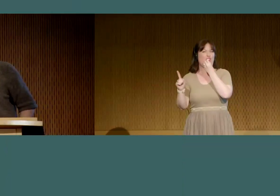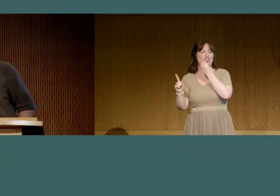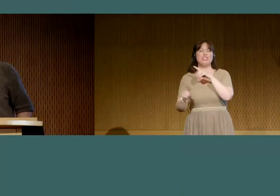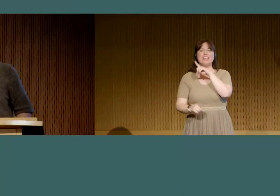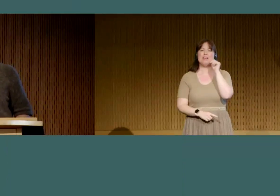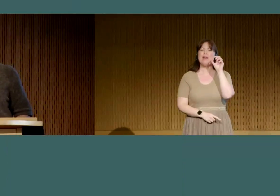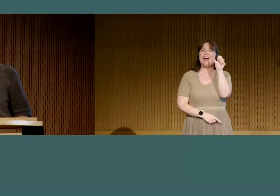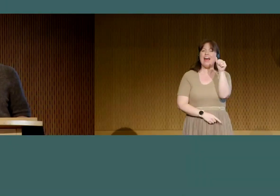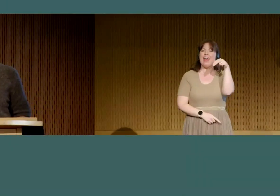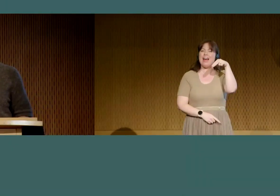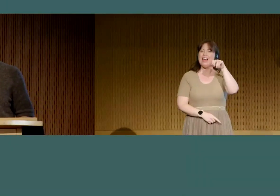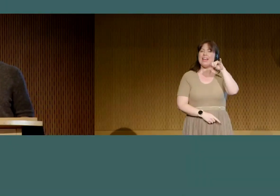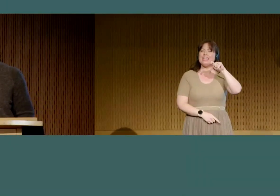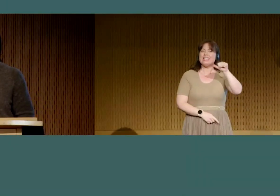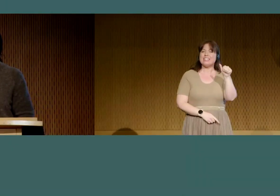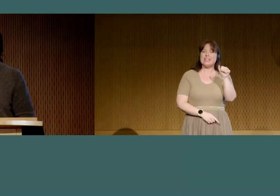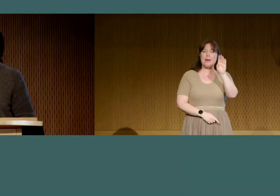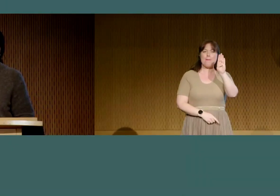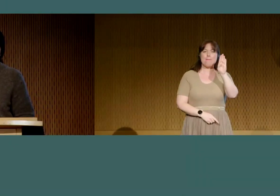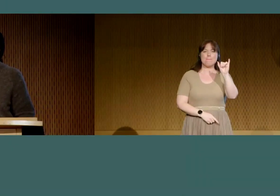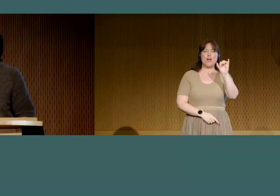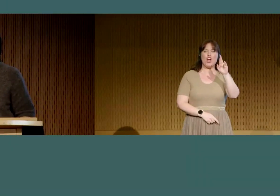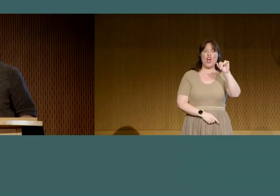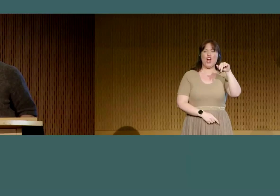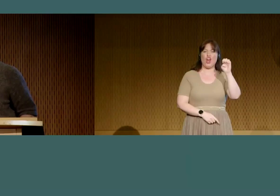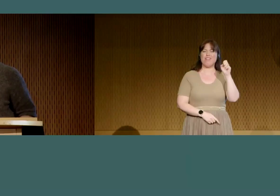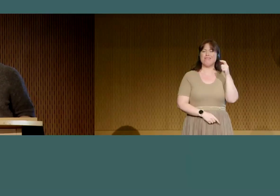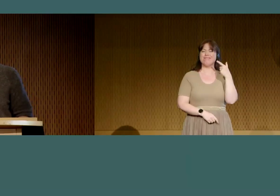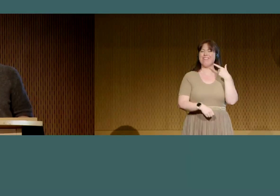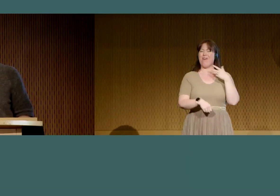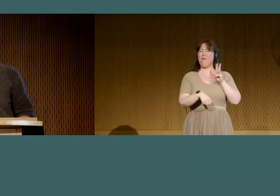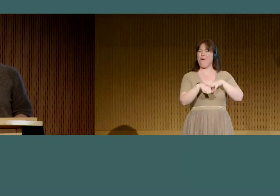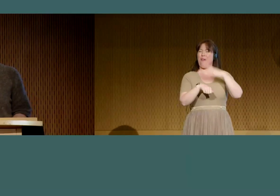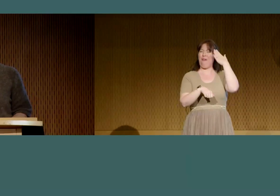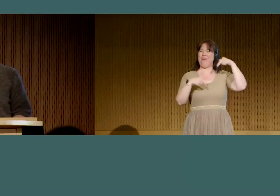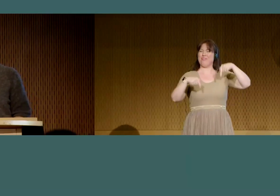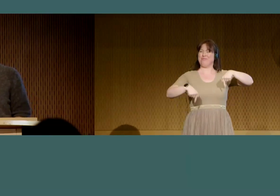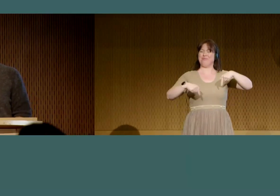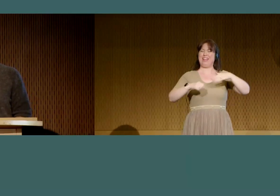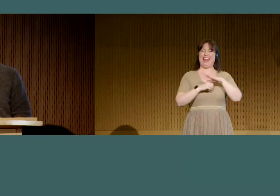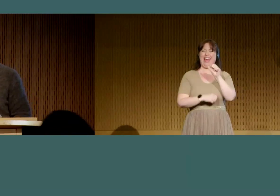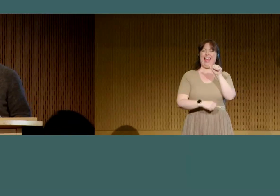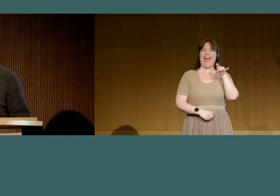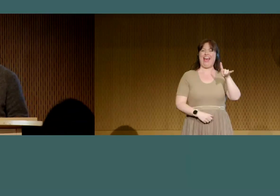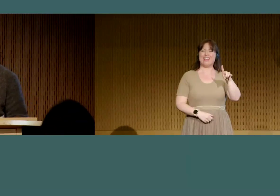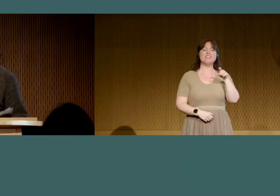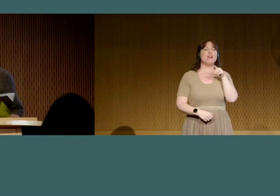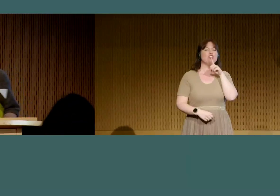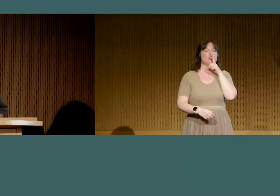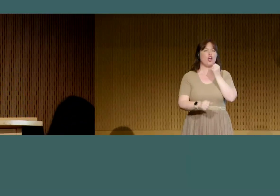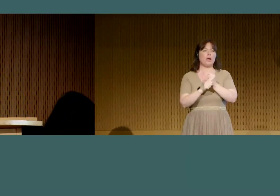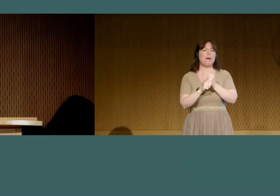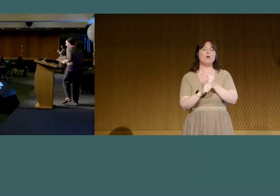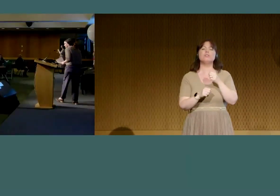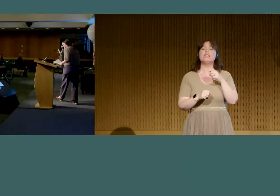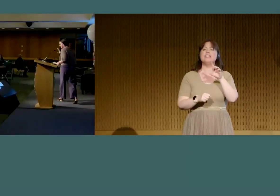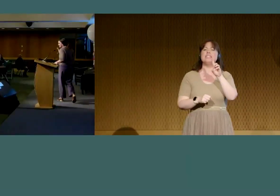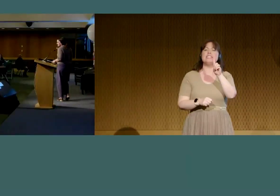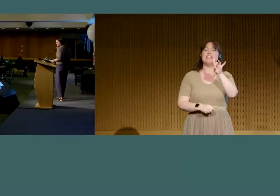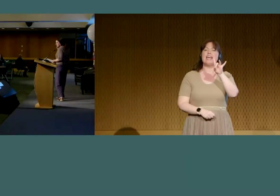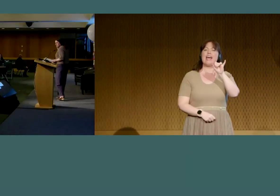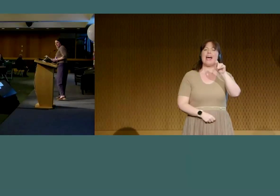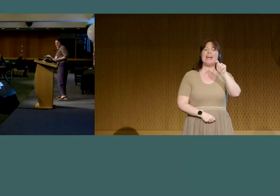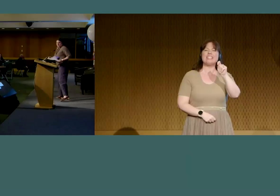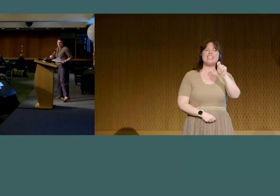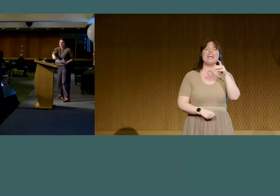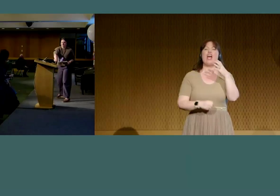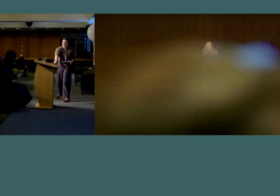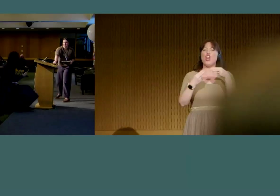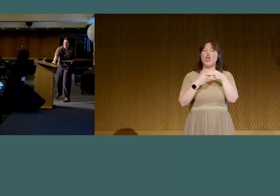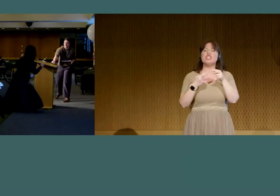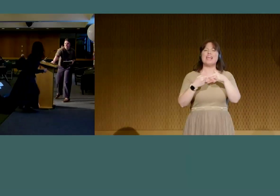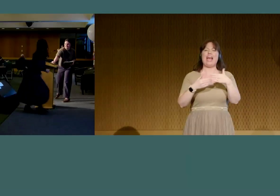who's no stranger to AHEAD. Anita is going to talk to us about midwifery education in DKIT.